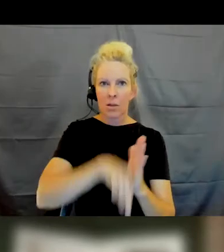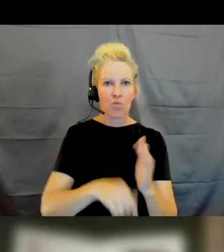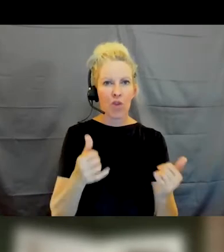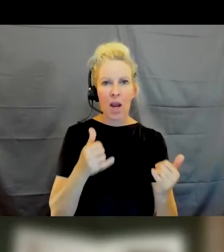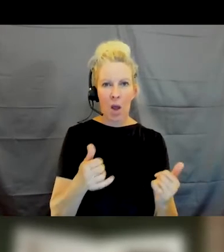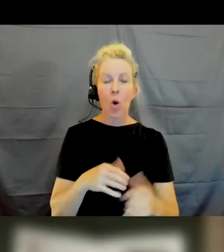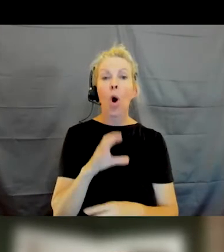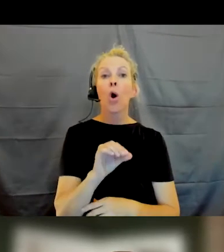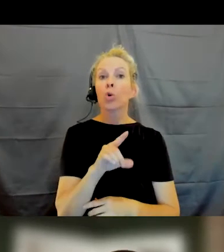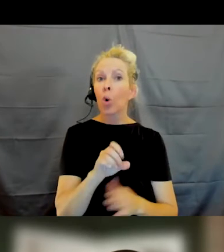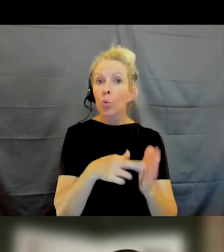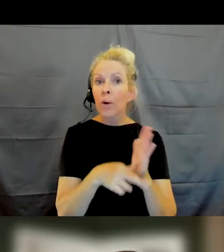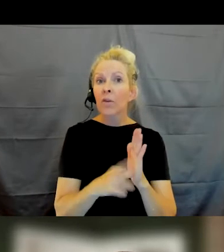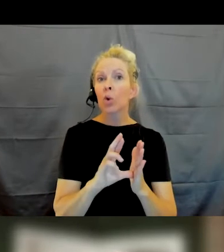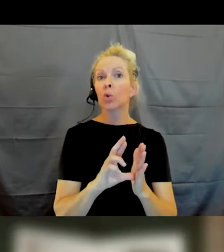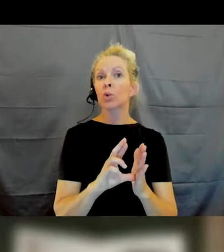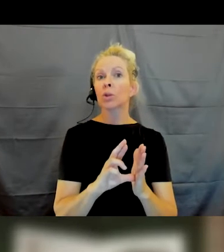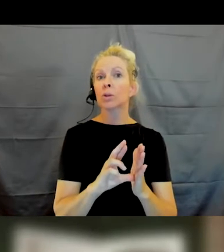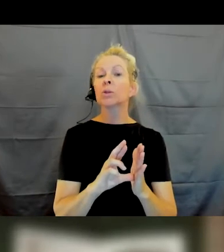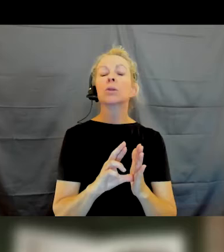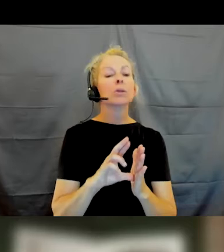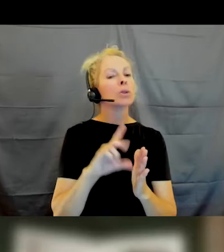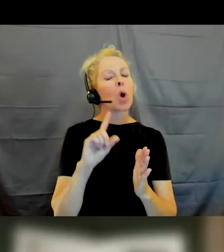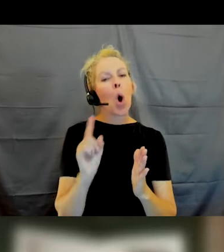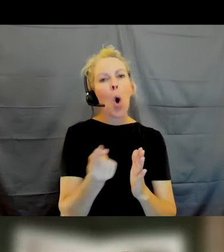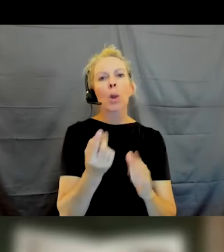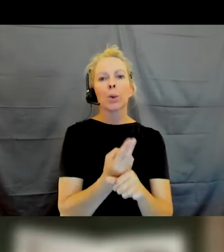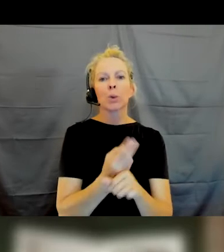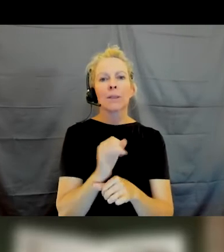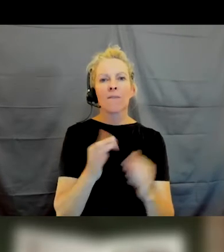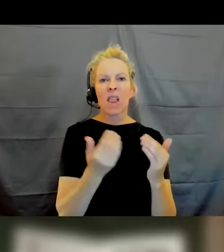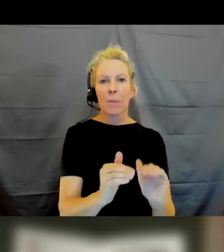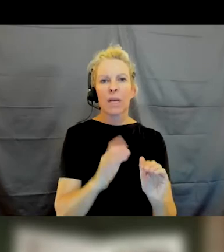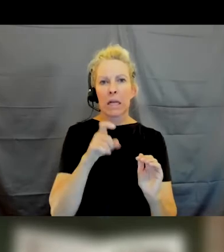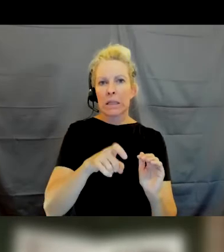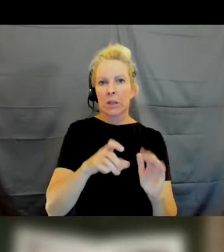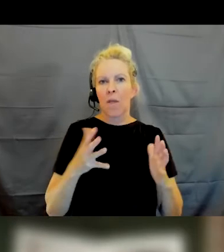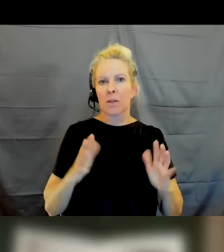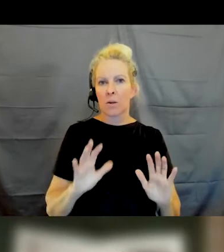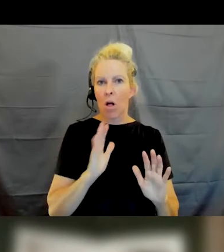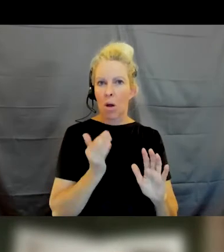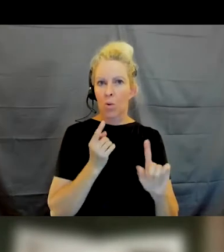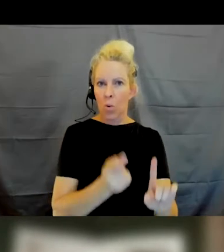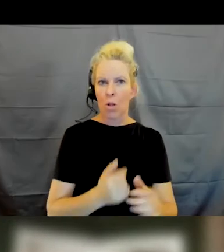of aria is limited. It's necessary. Right? That is the goal here. We don't want to start putting aria